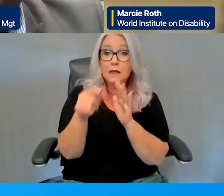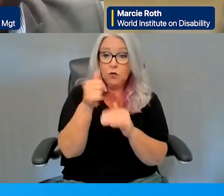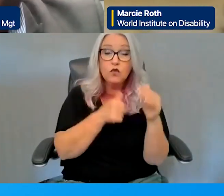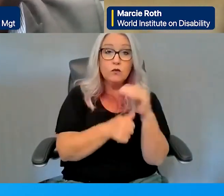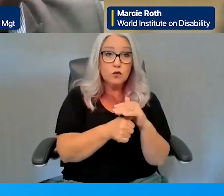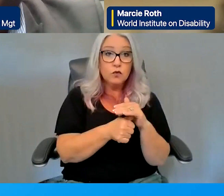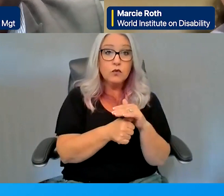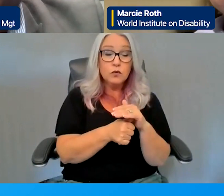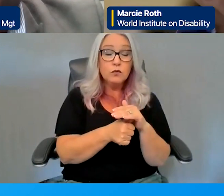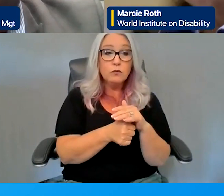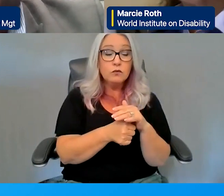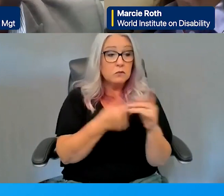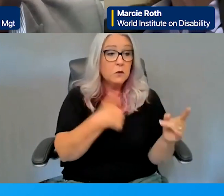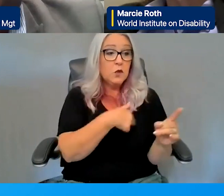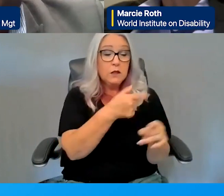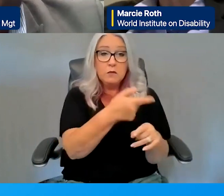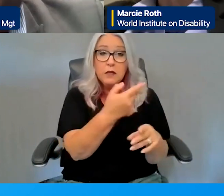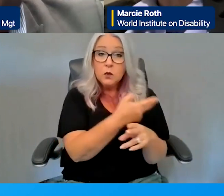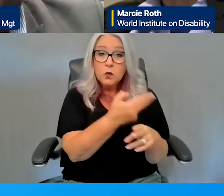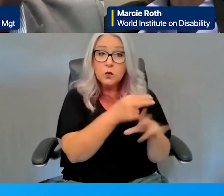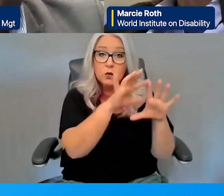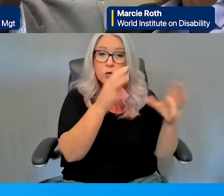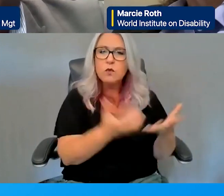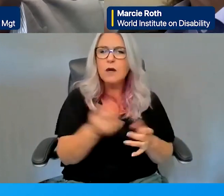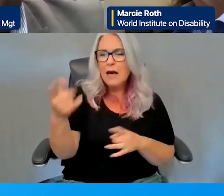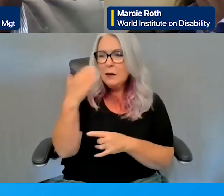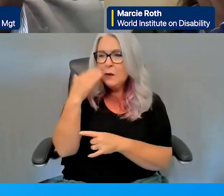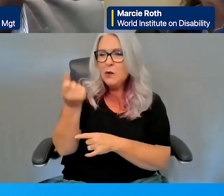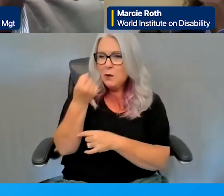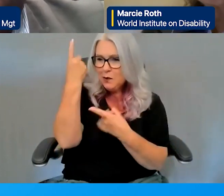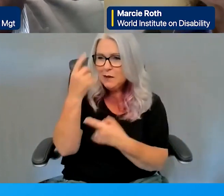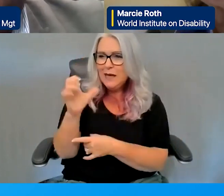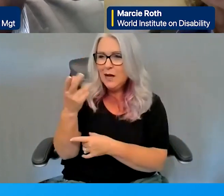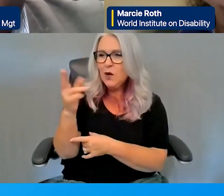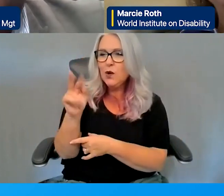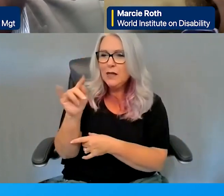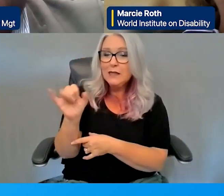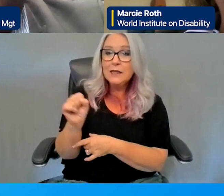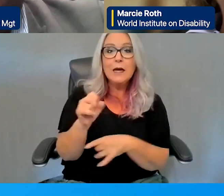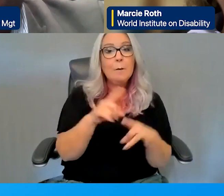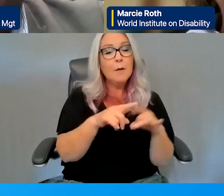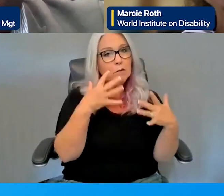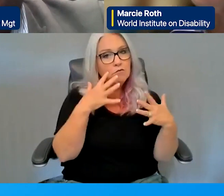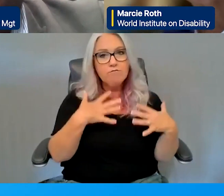used. You know this very well, Curtis. And unfortunately, if